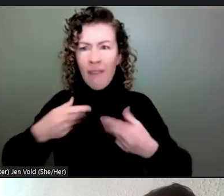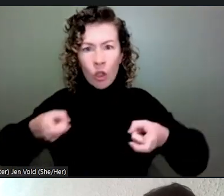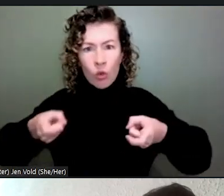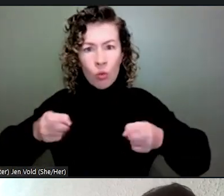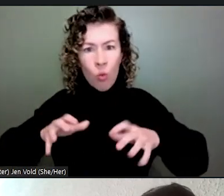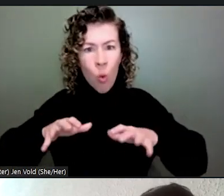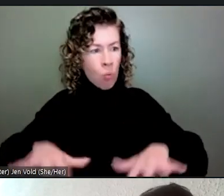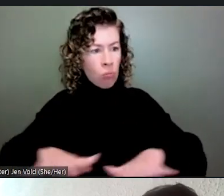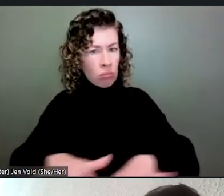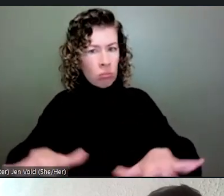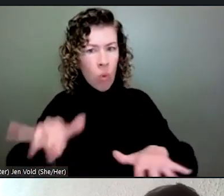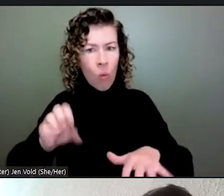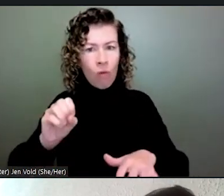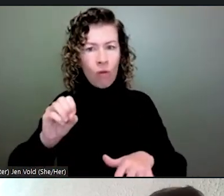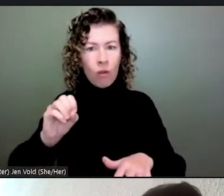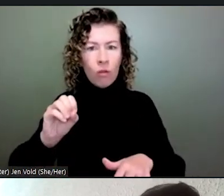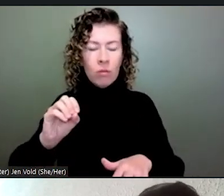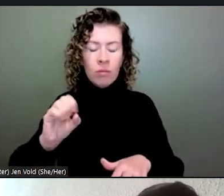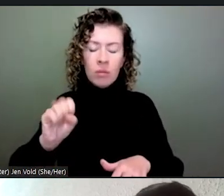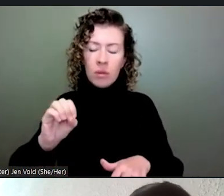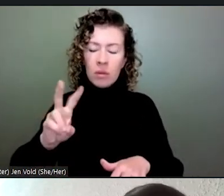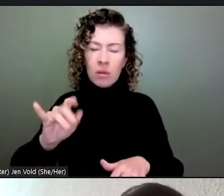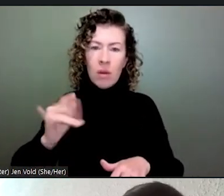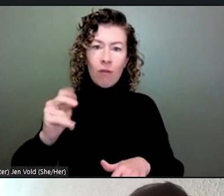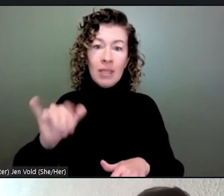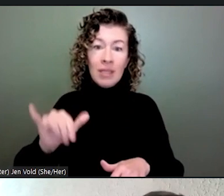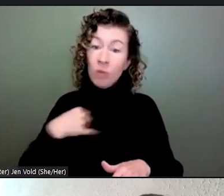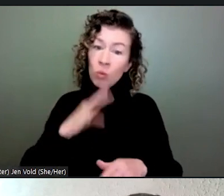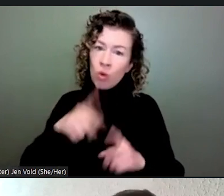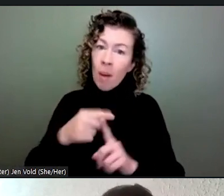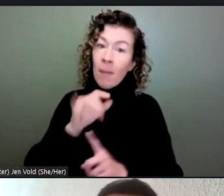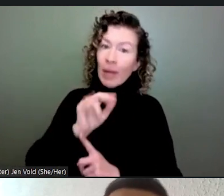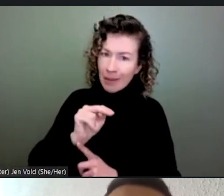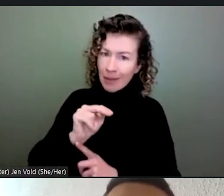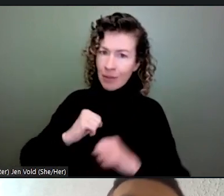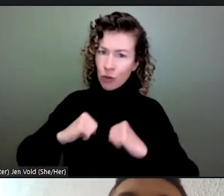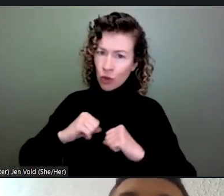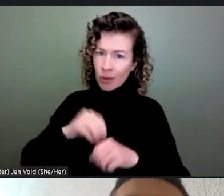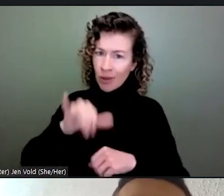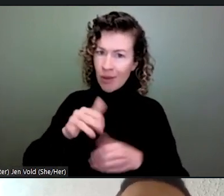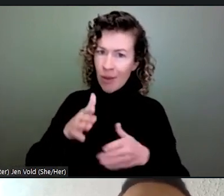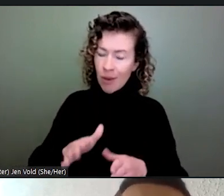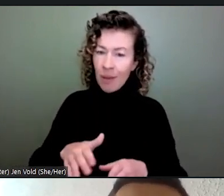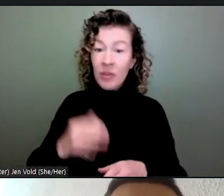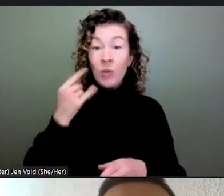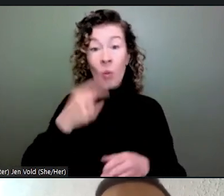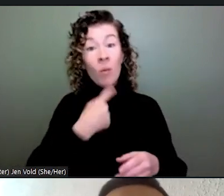So, we talk about insecurity in this respect. If we are defining security is being kind of monolingual,